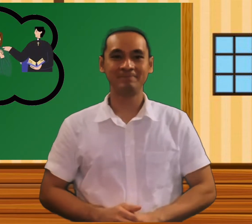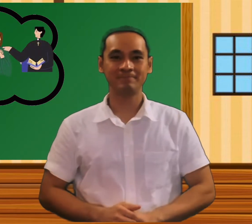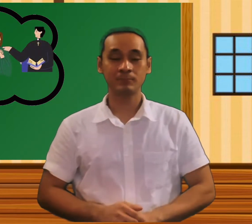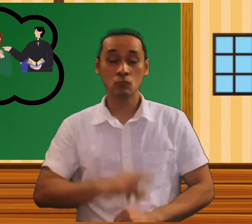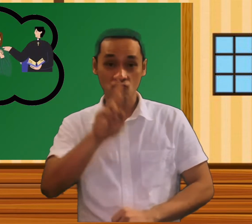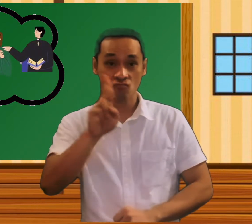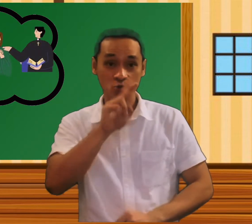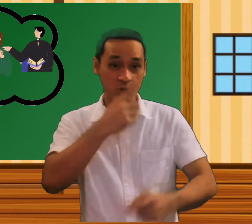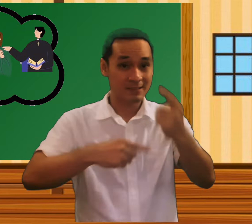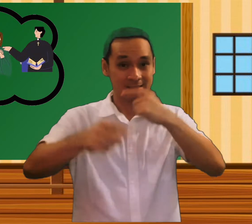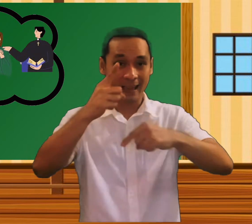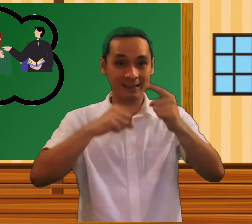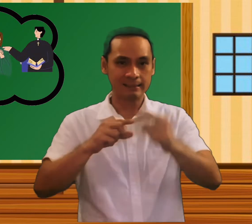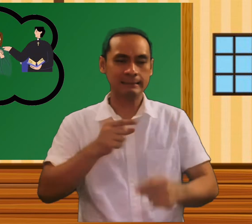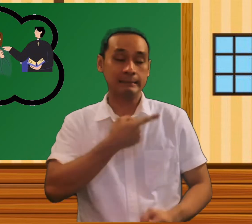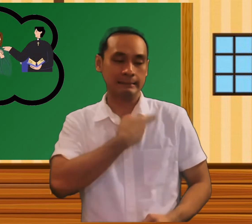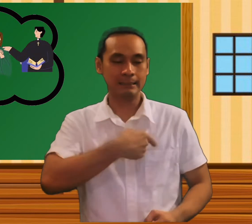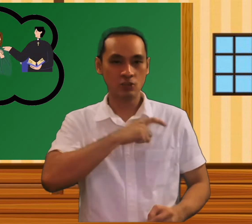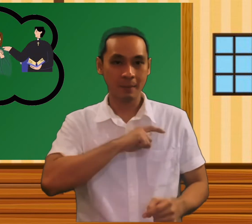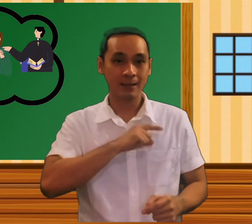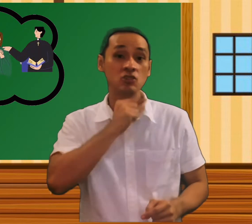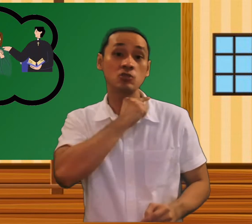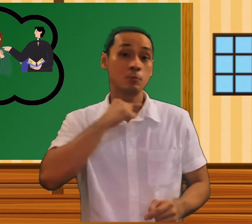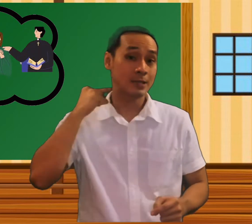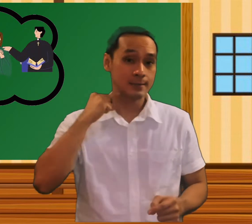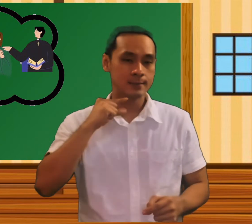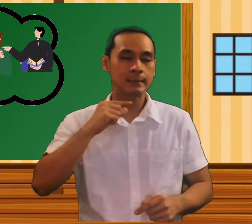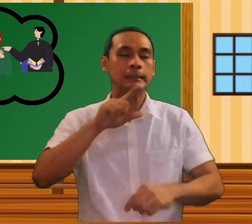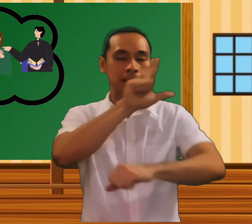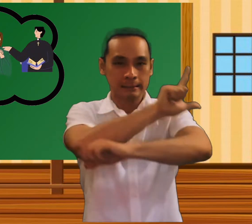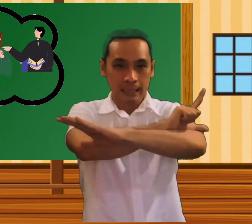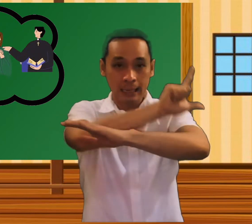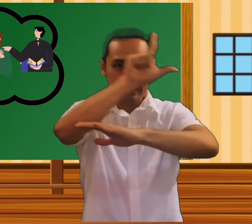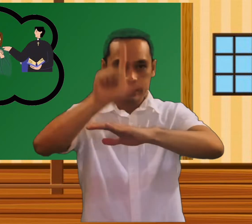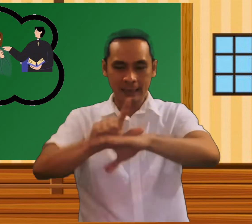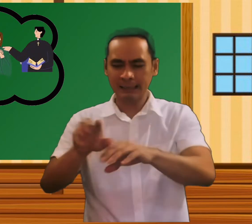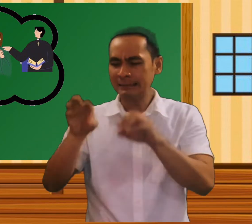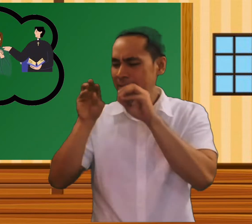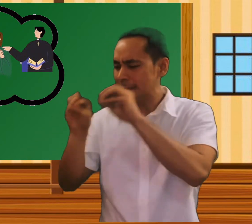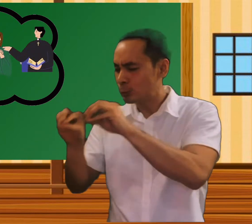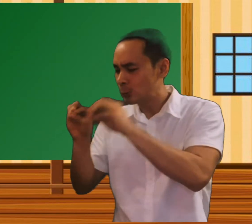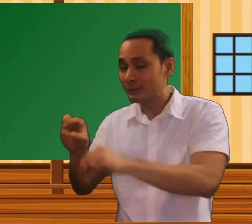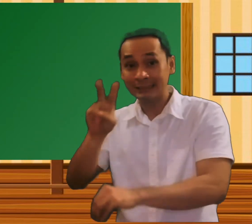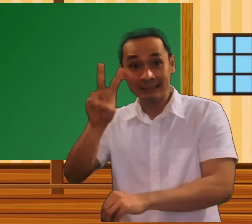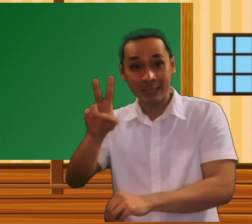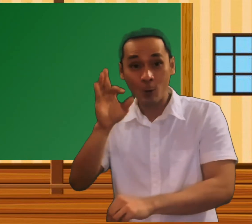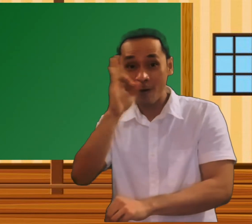using science the spanish priest in leyte taught two deaf filipinos